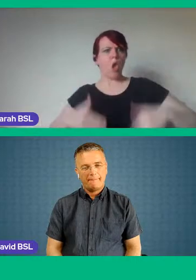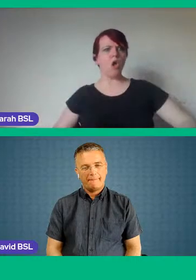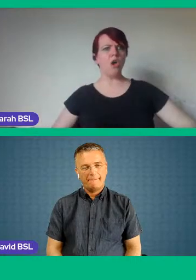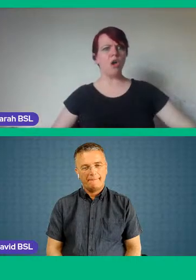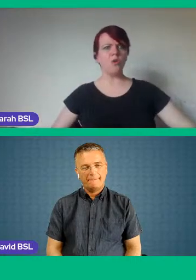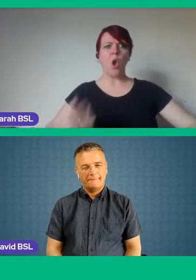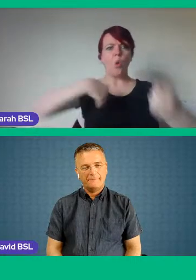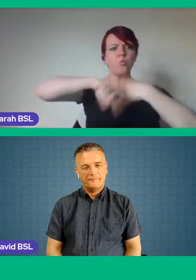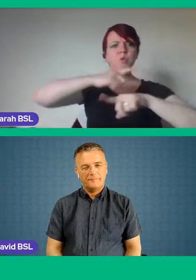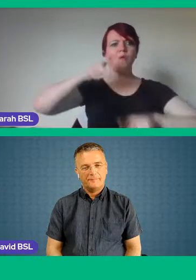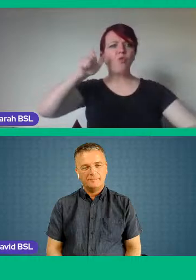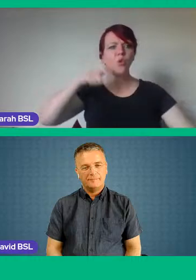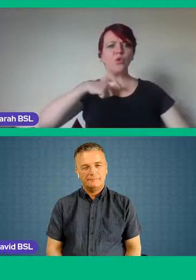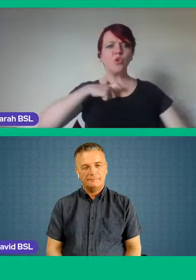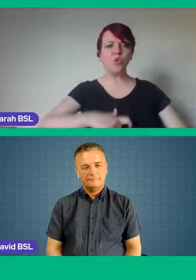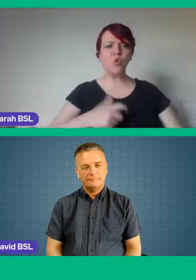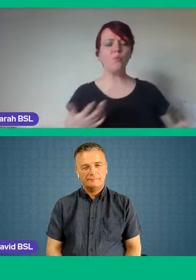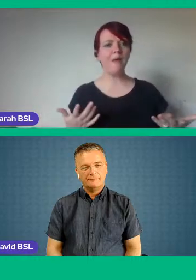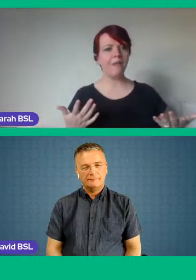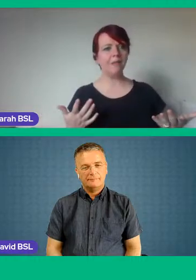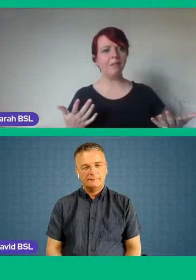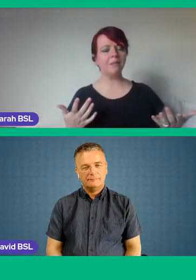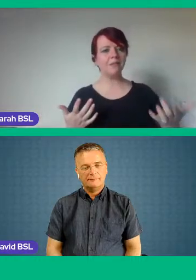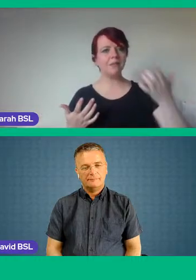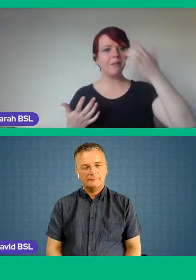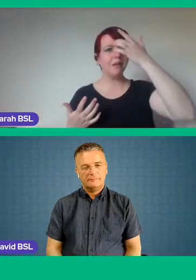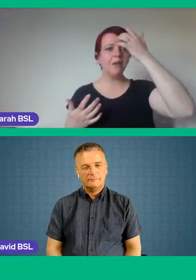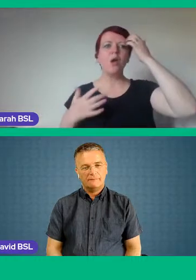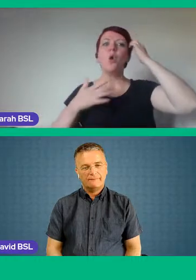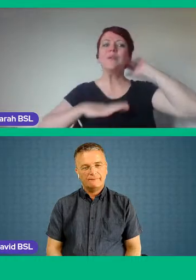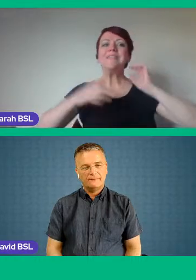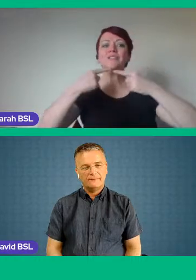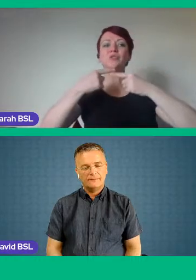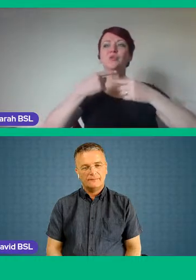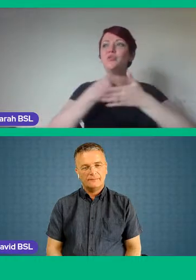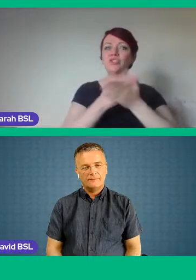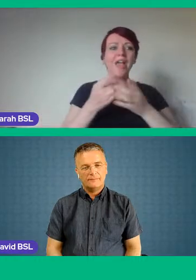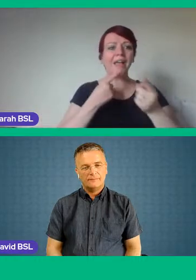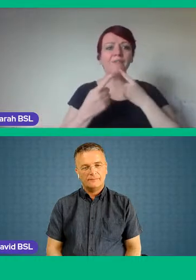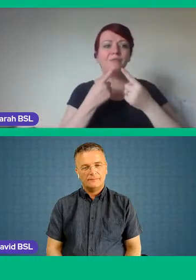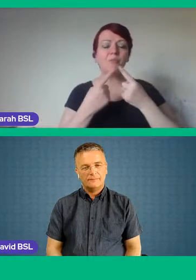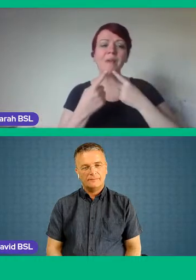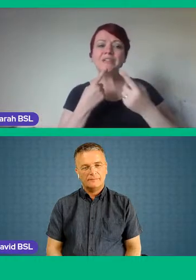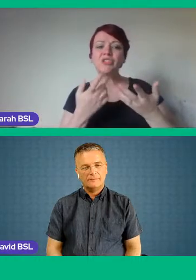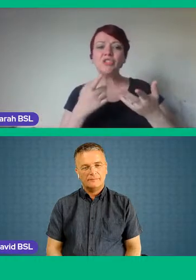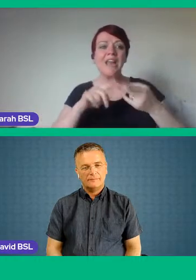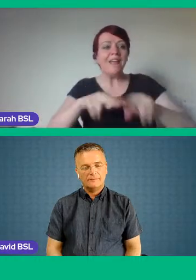I would really just like therefore, a call to arms, we are all just humans, and some people